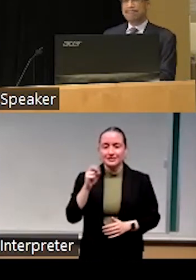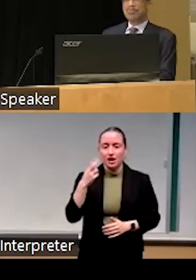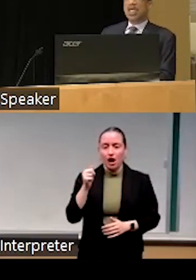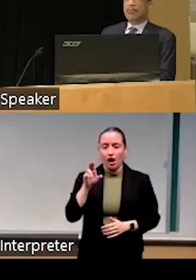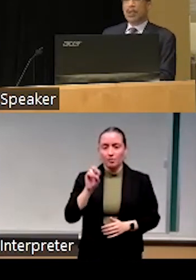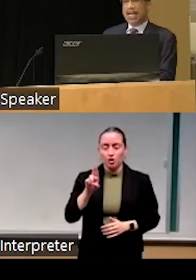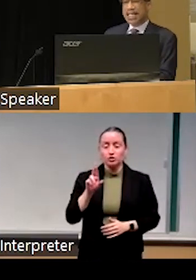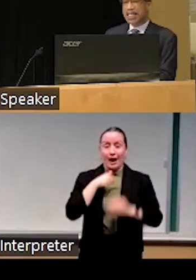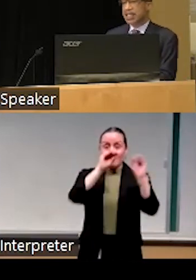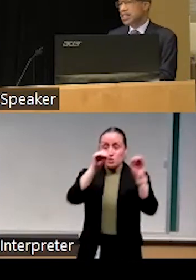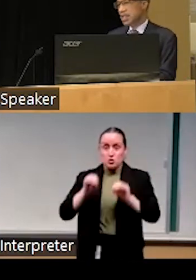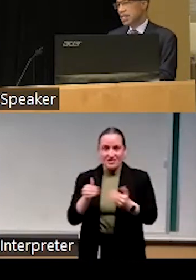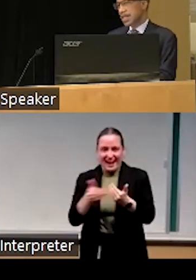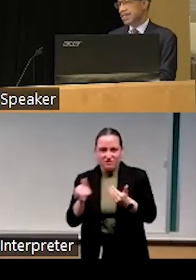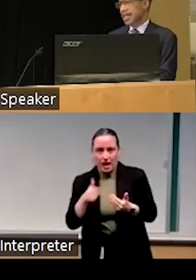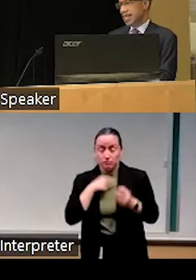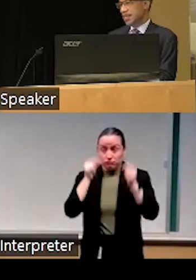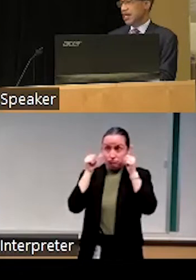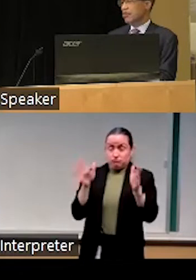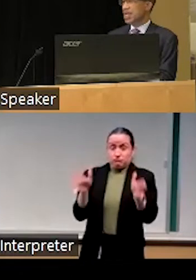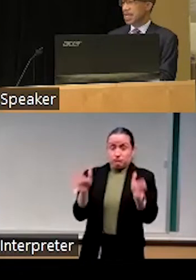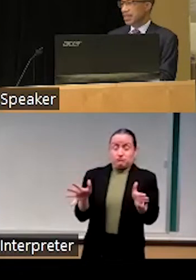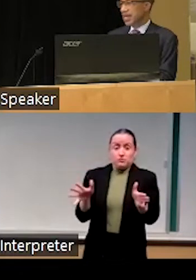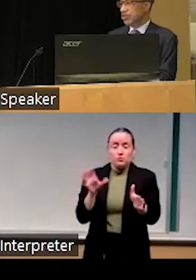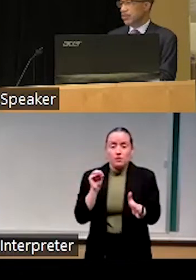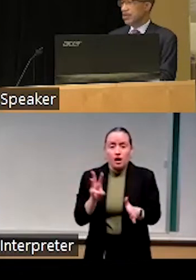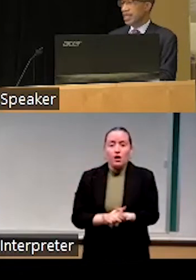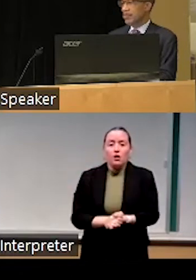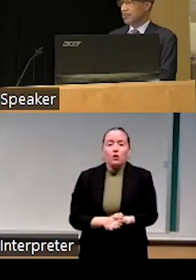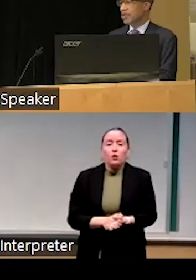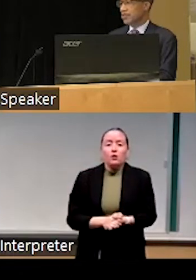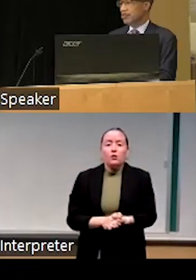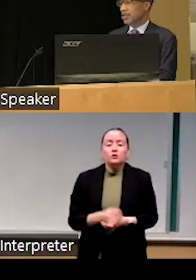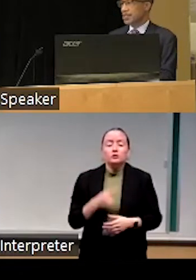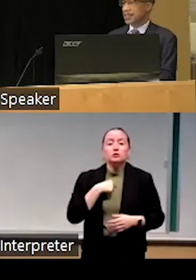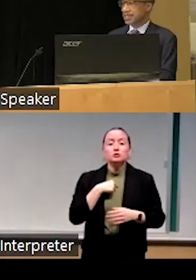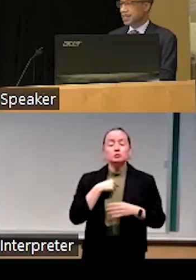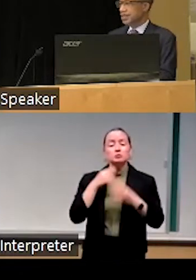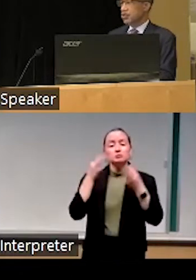um but in the in the in that setting um thinking that you know here I am I'm coming from Boston the